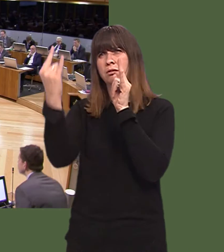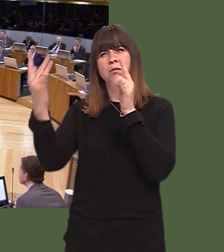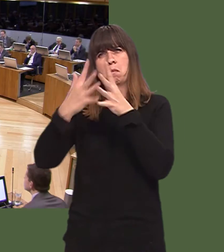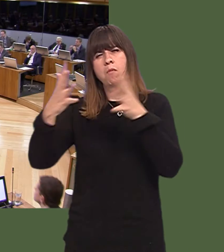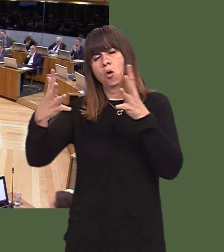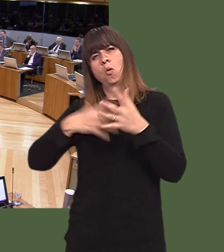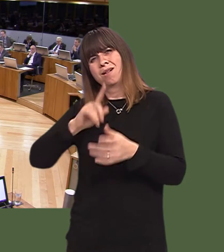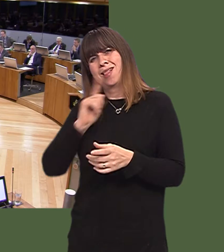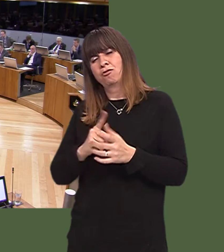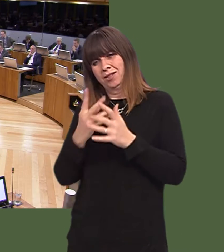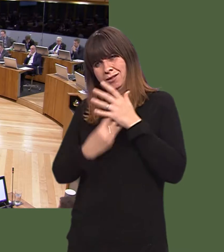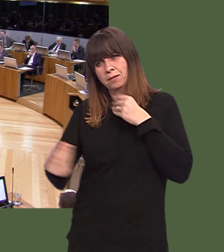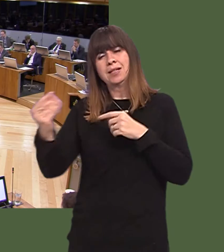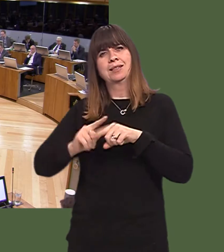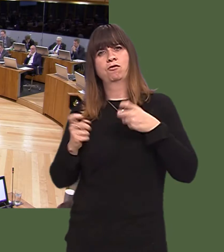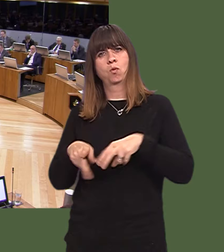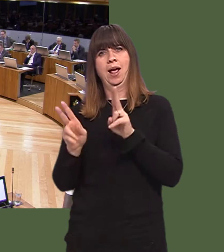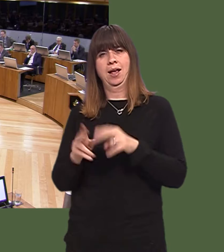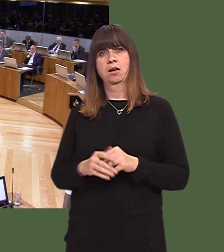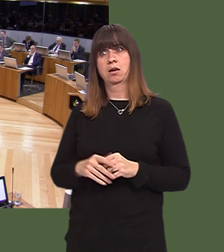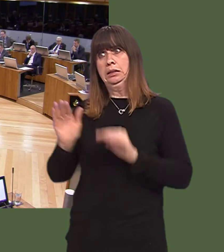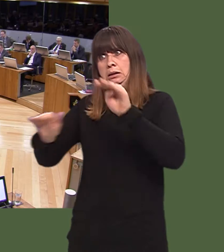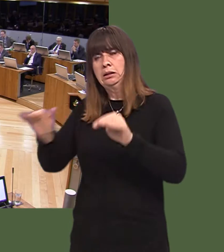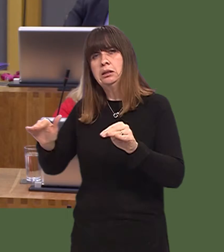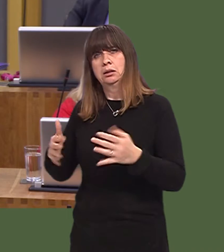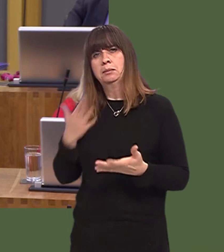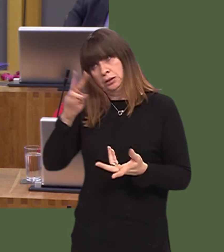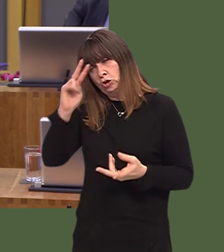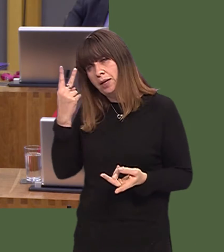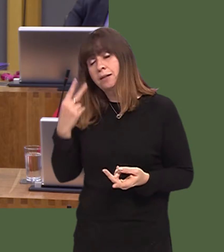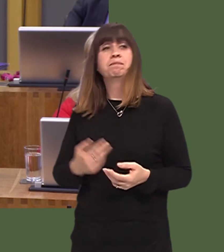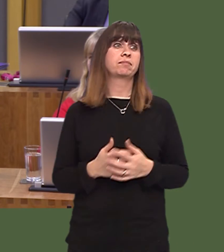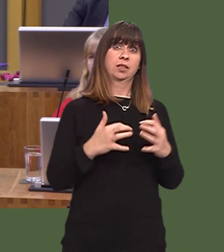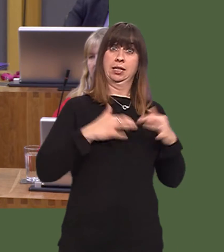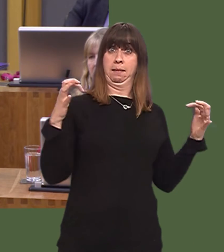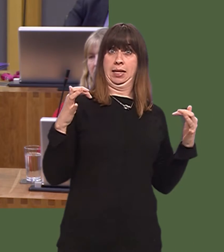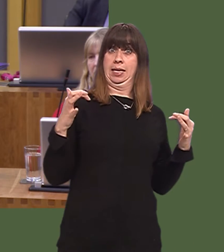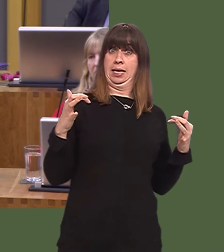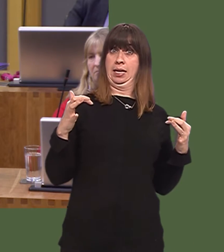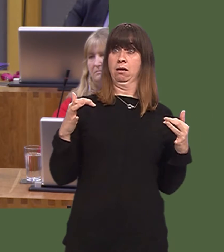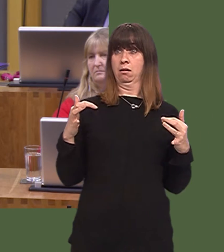First Minister to urge Ofgem and the grid to listen. Carwyn Jones: Well, of course, the Assemblyís position is very close to the Governmentís